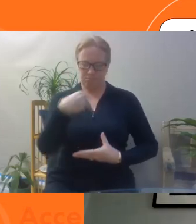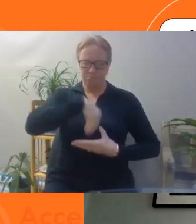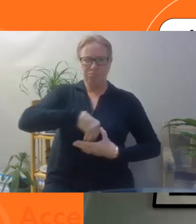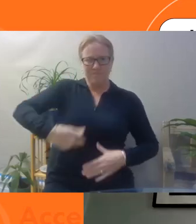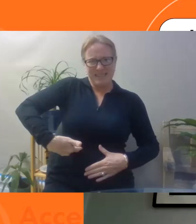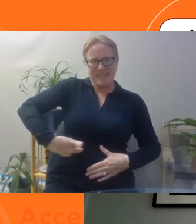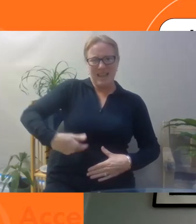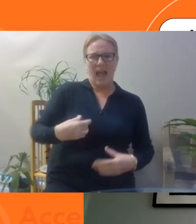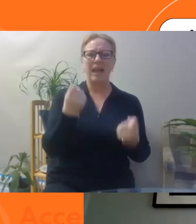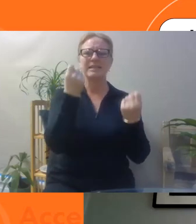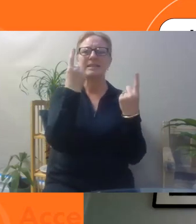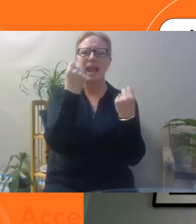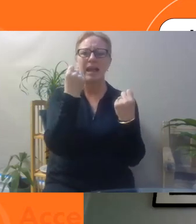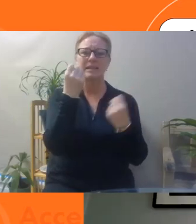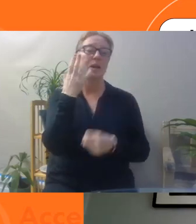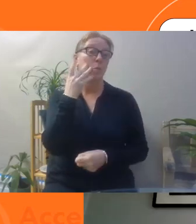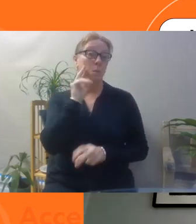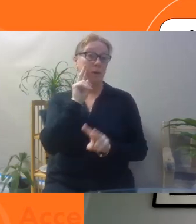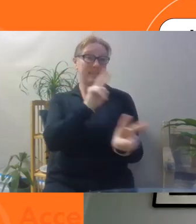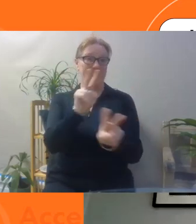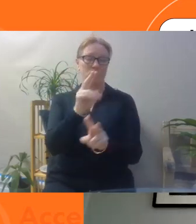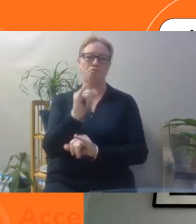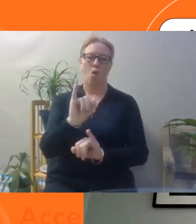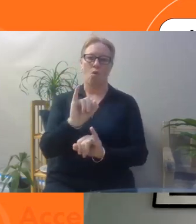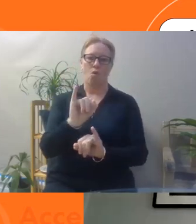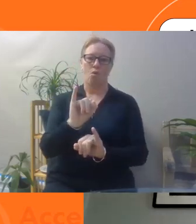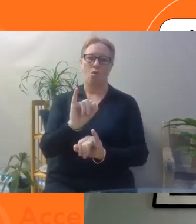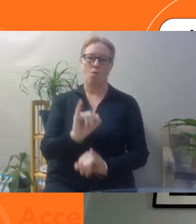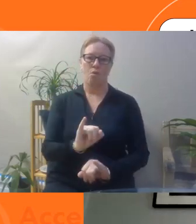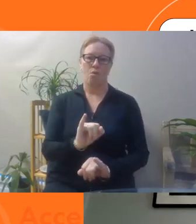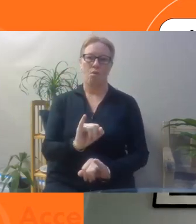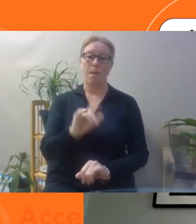of when we see that we know that it's wrong. But from my perspective,